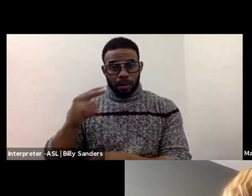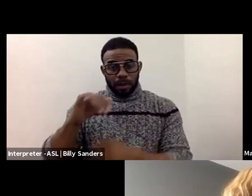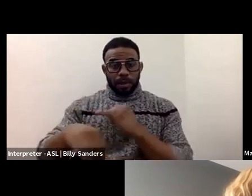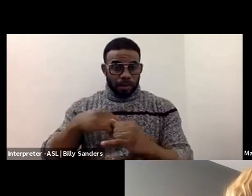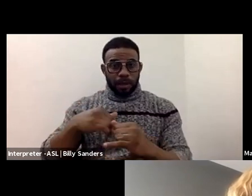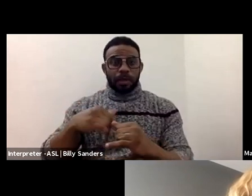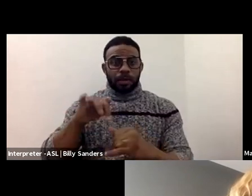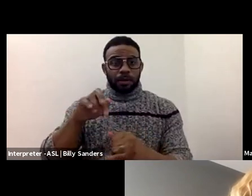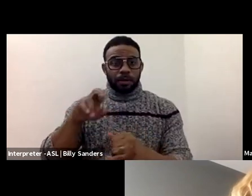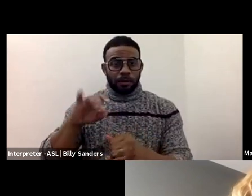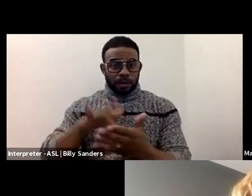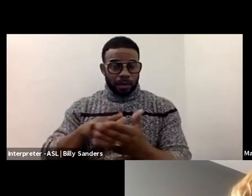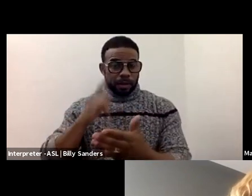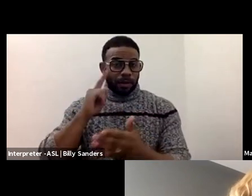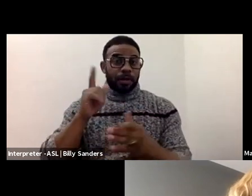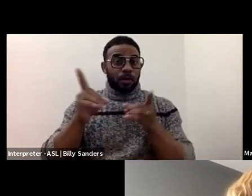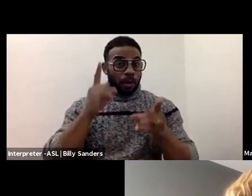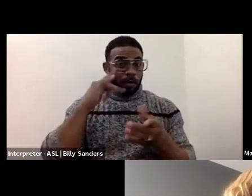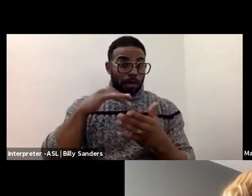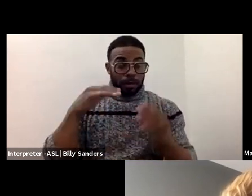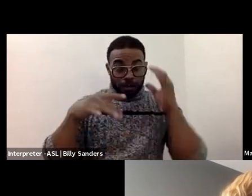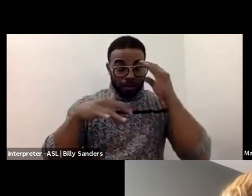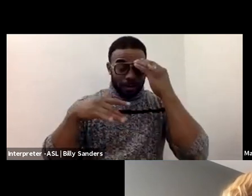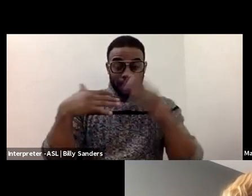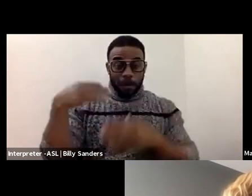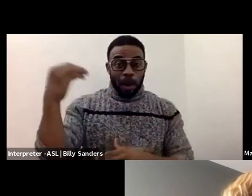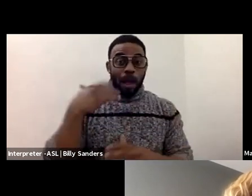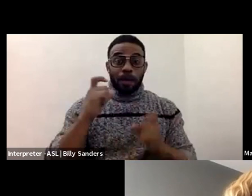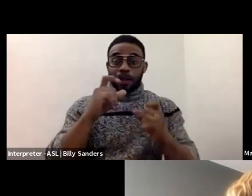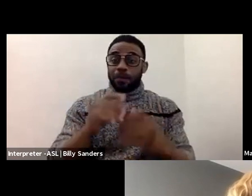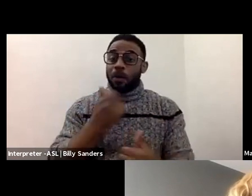the Assistant Director a study abroad and I would like to give a very warm welcome to